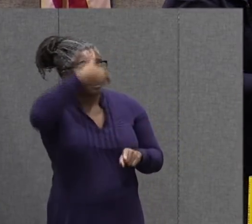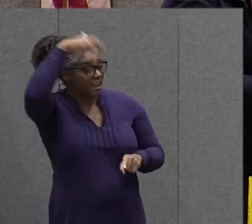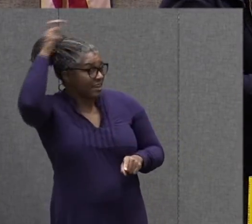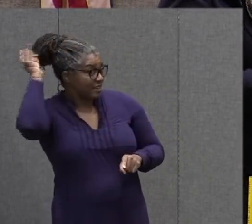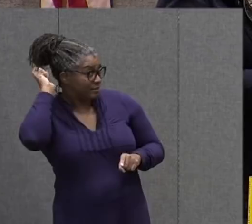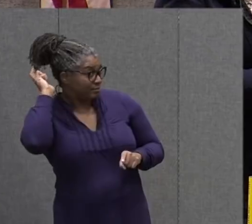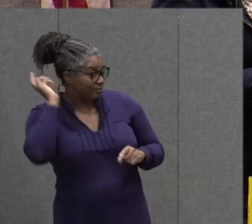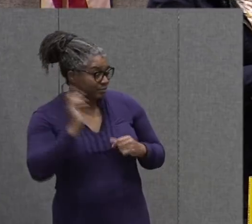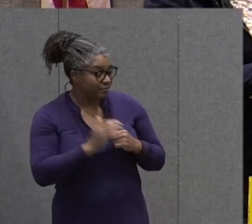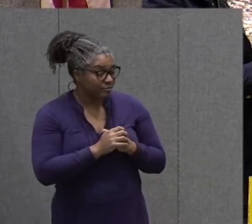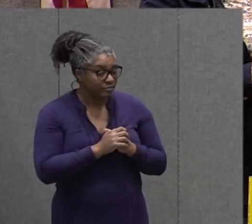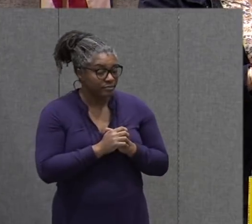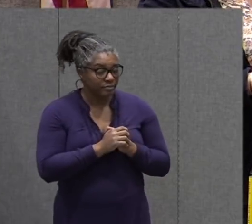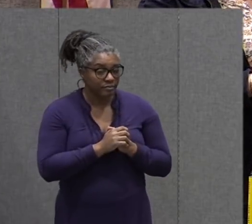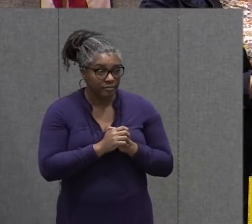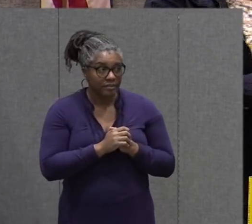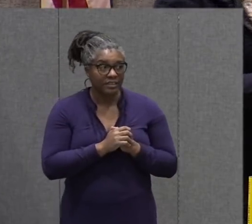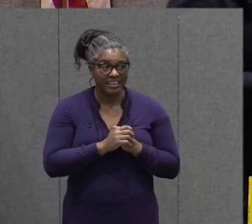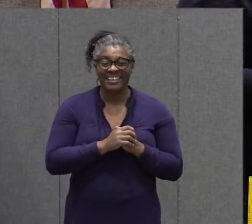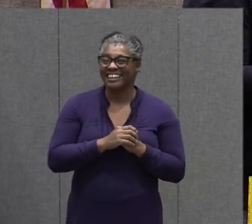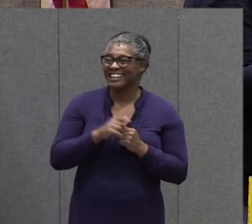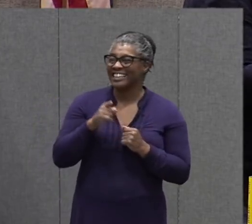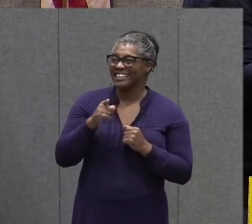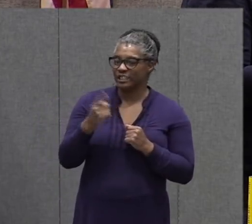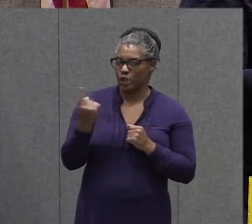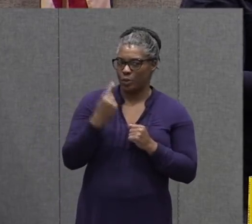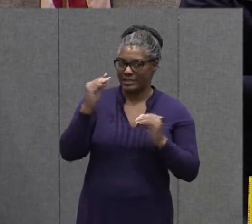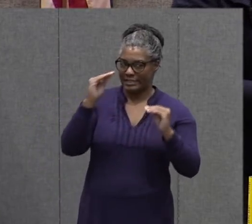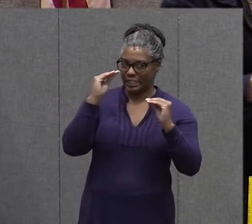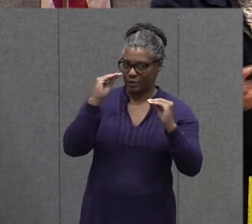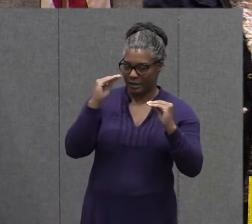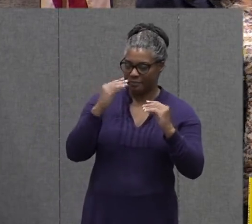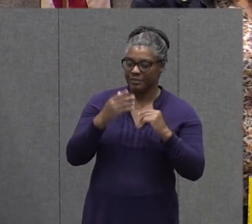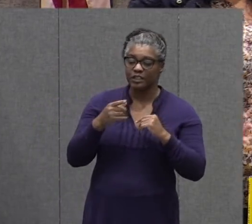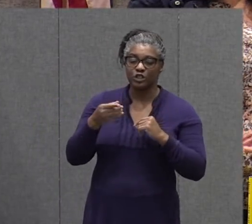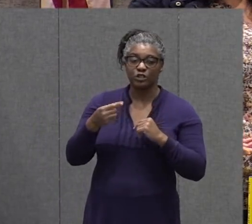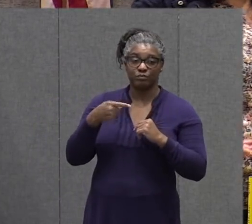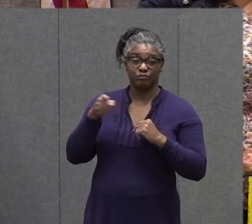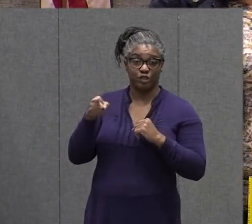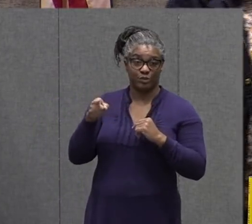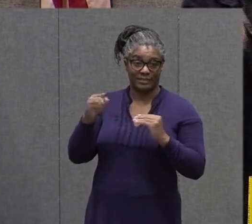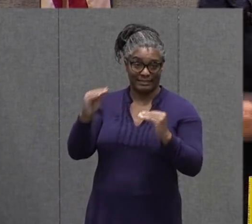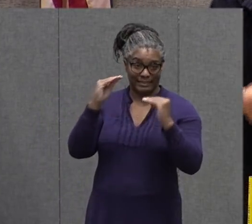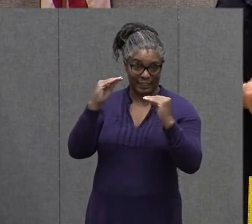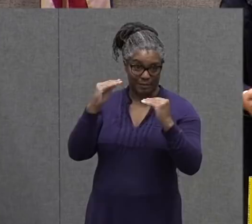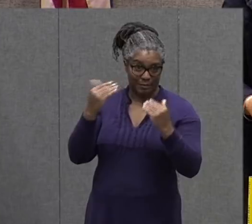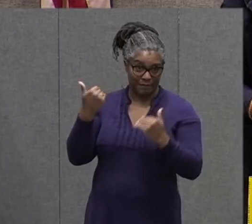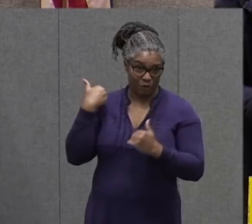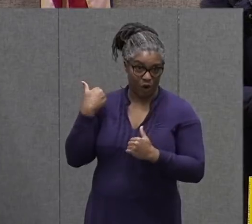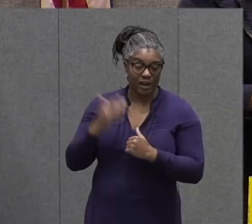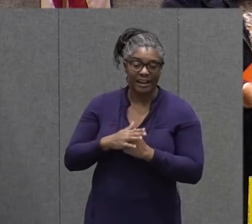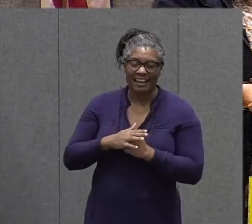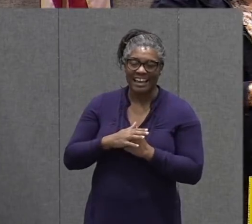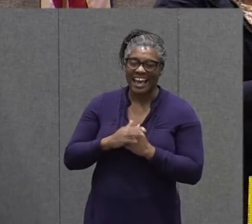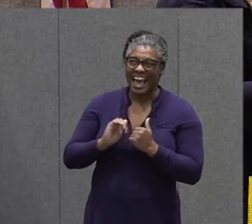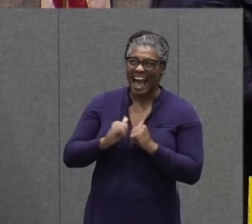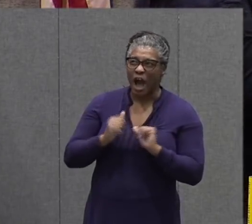because she always teaches me new things. When she was teaching me earlier, we were talking about, okay, how can I remember the difference between